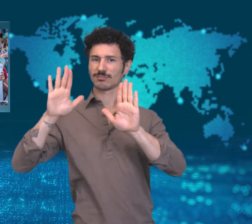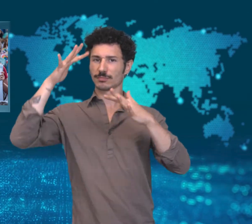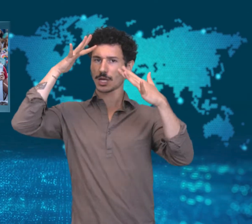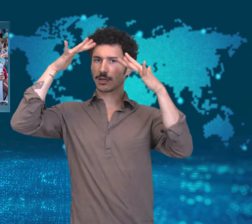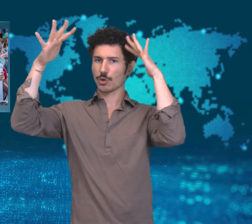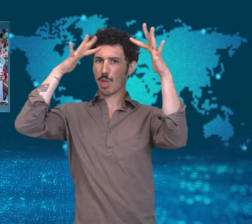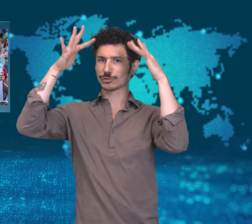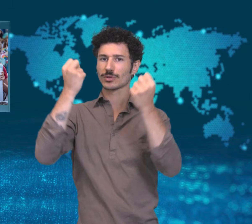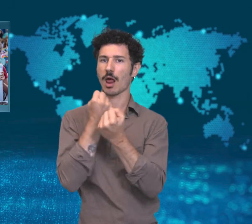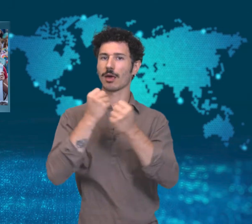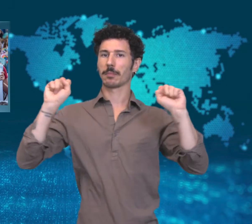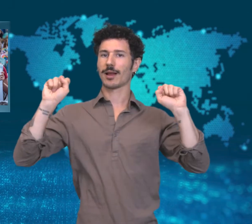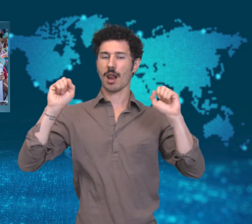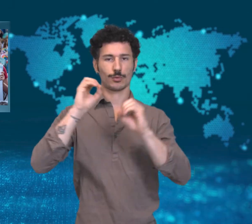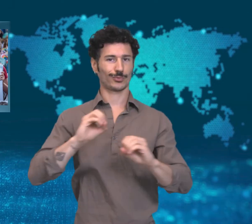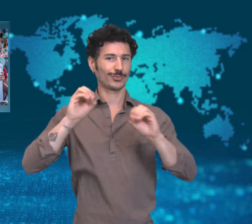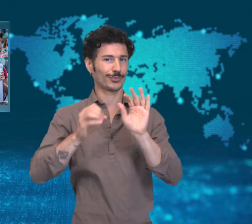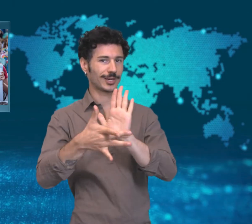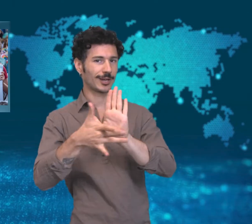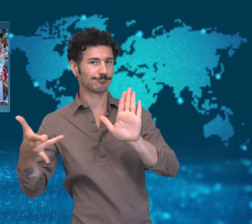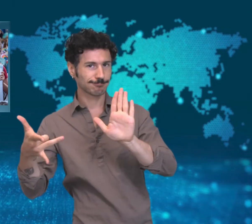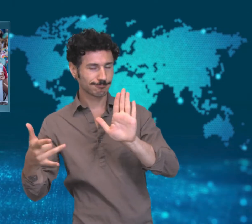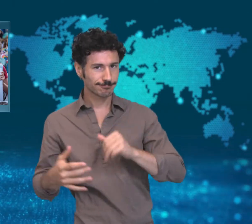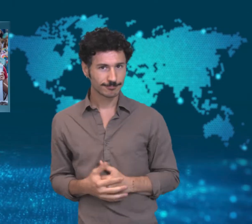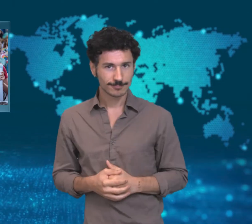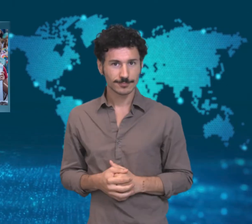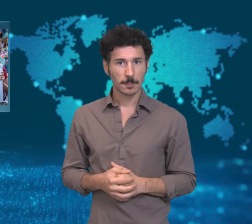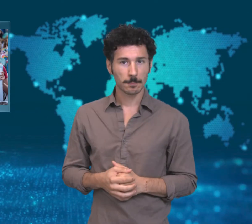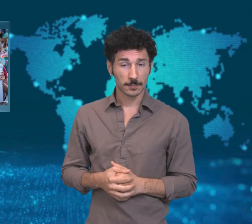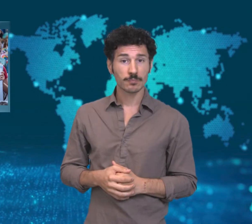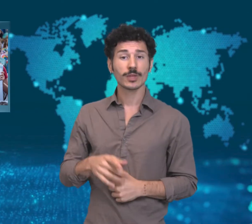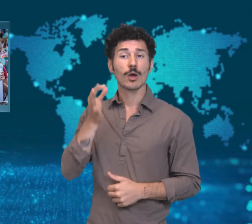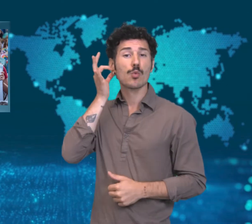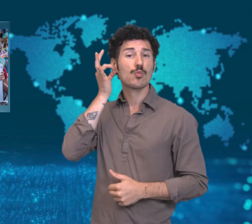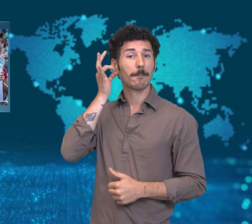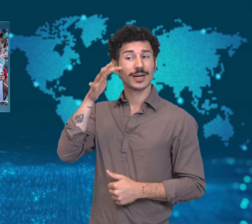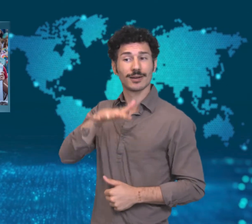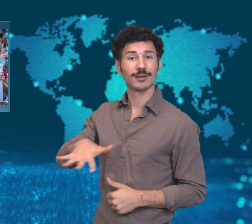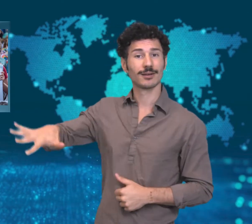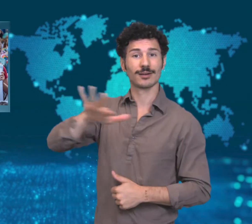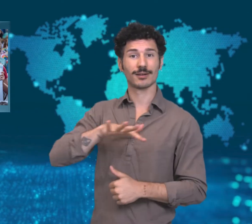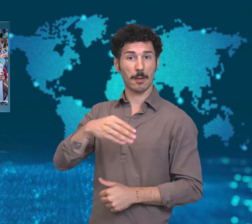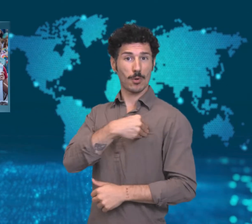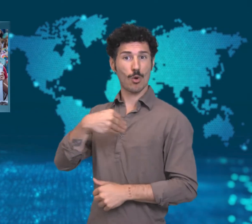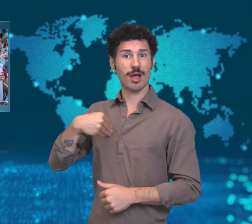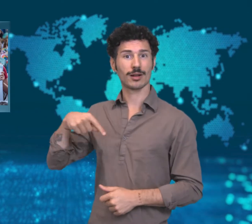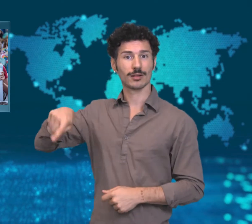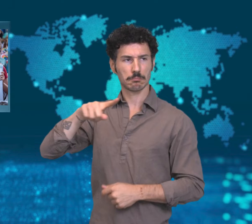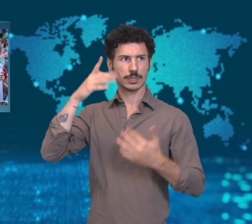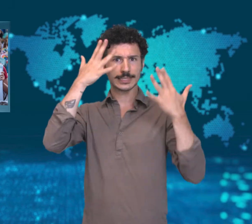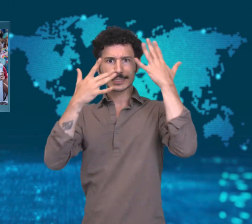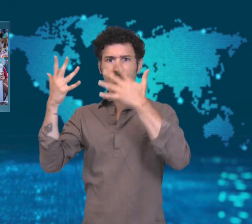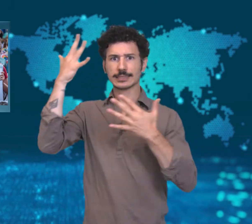Women are concerned that the country will not support them